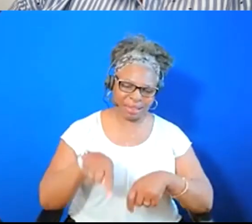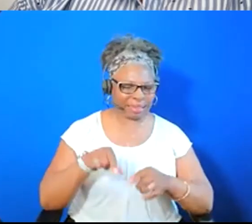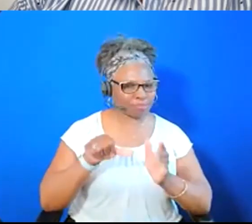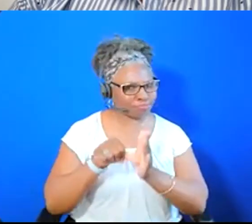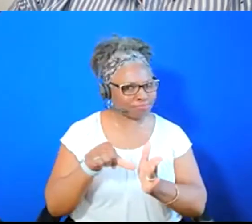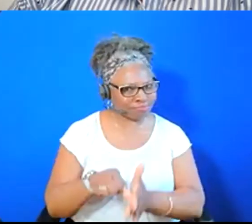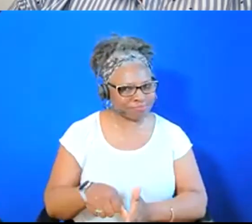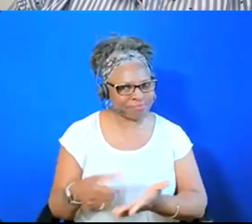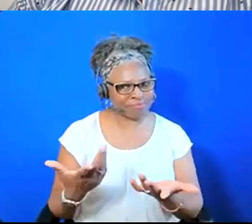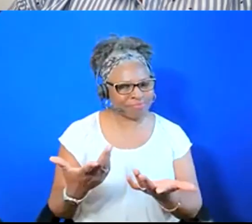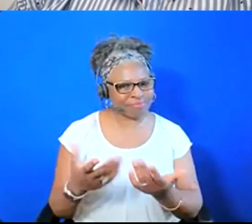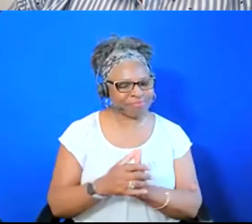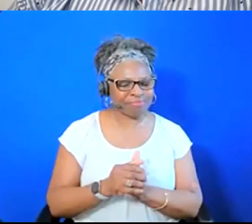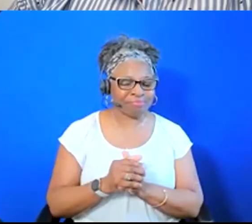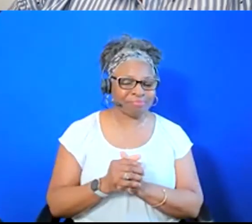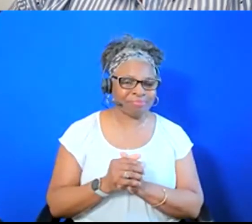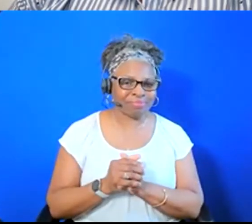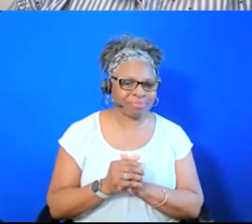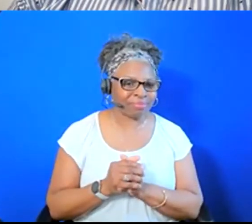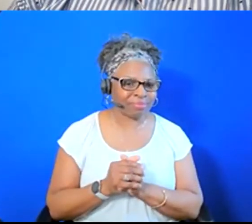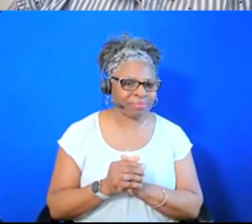how things are done at the moment. >> ULRIKA: Yeah, thank you,